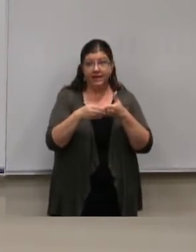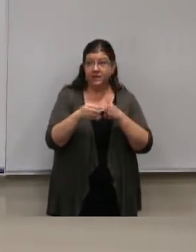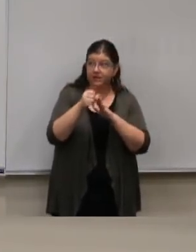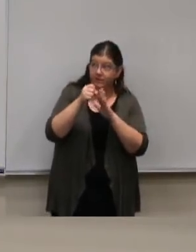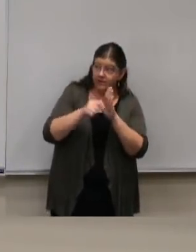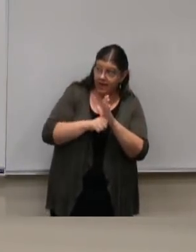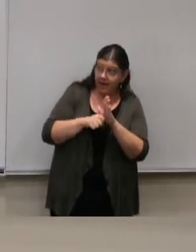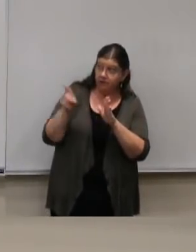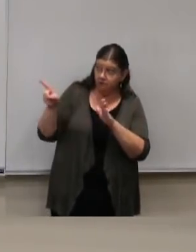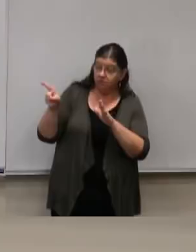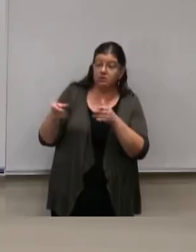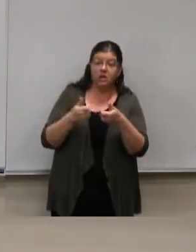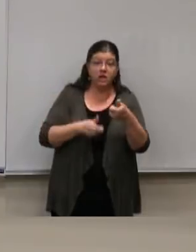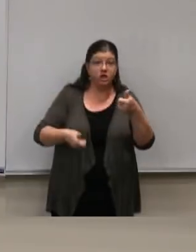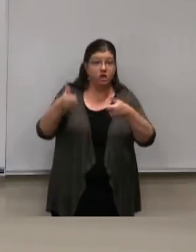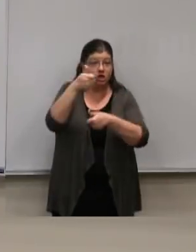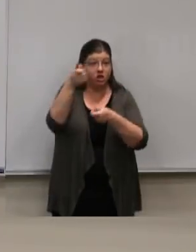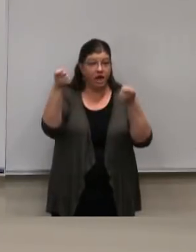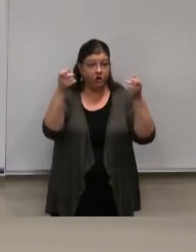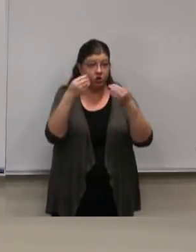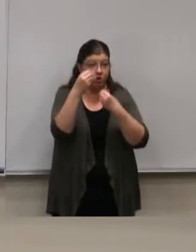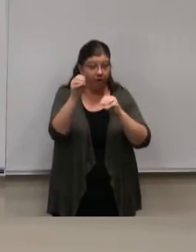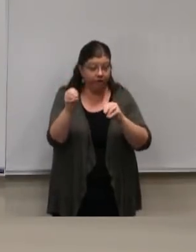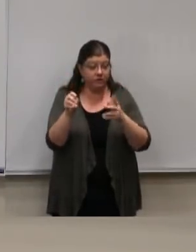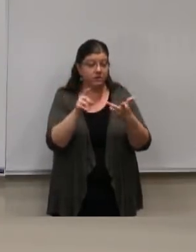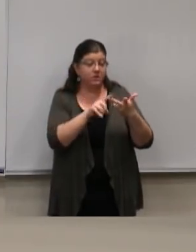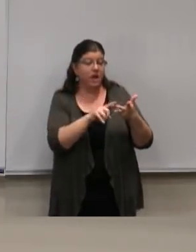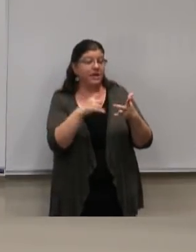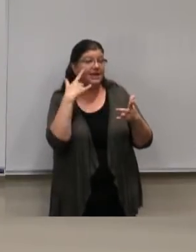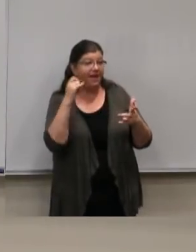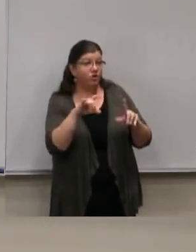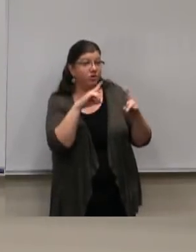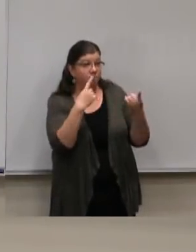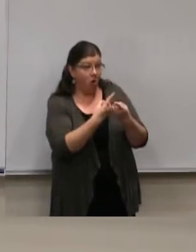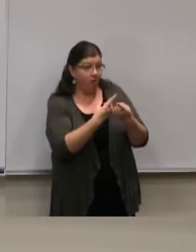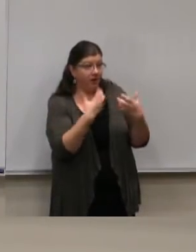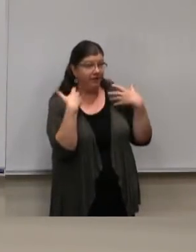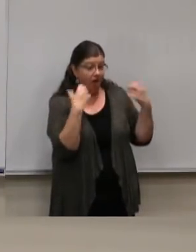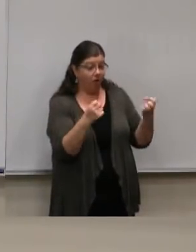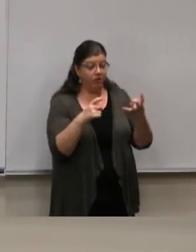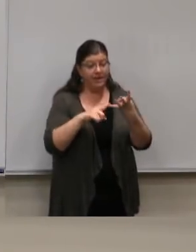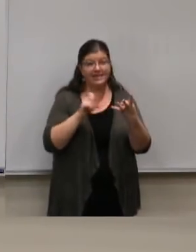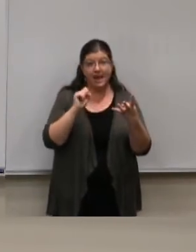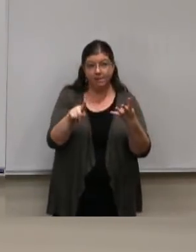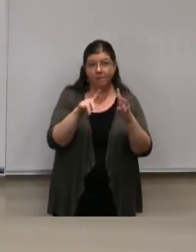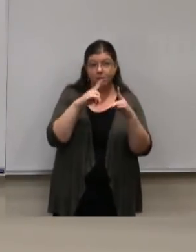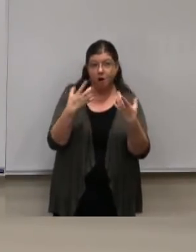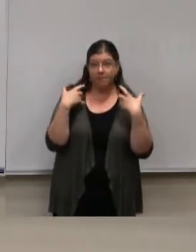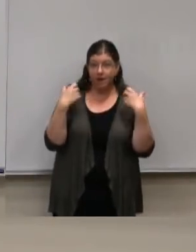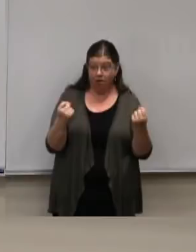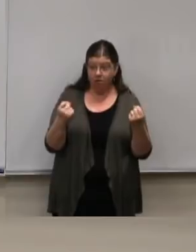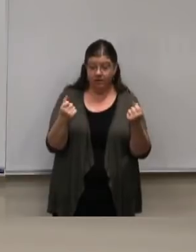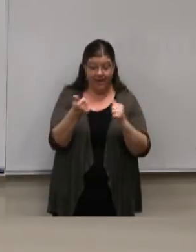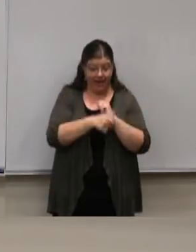the Chancellor's Office, the California Department of Health, and the Santa Barbara County Department of Health. Every decision we make is going